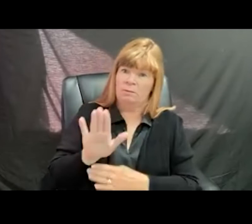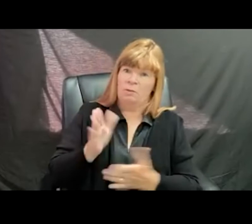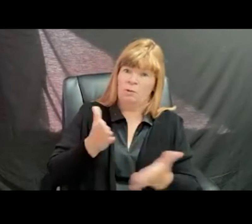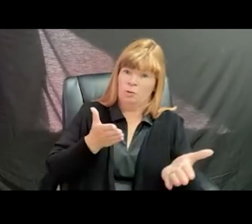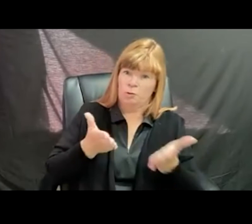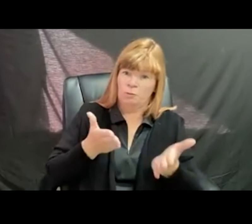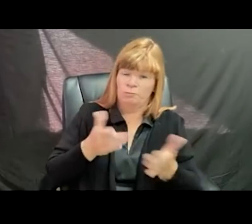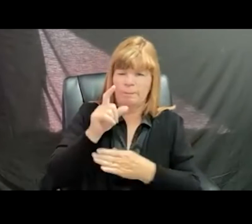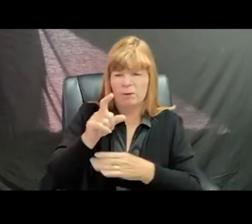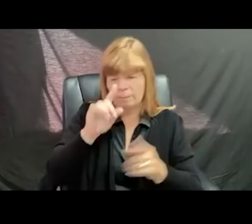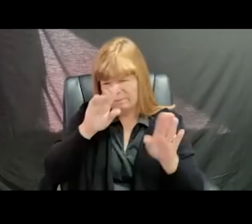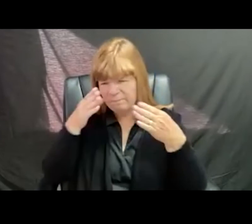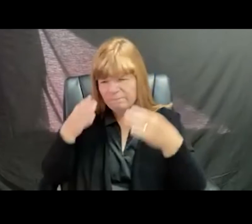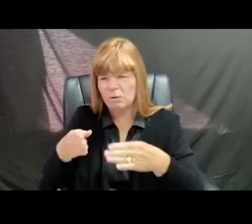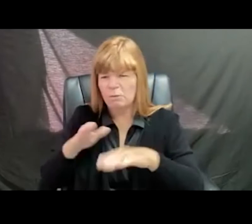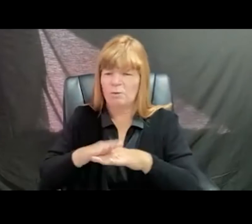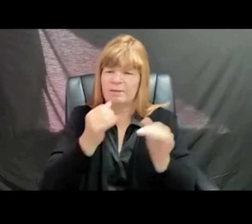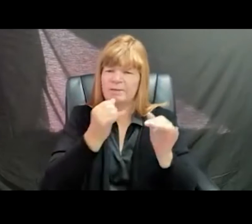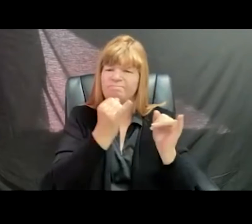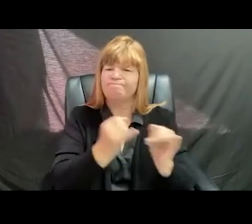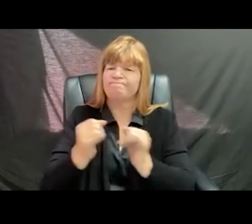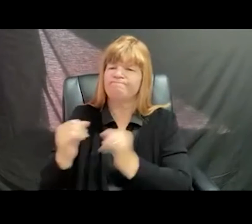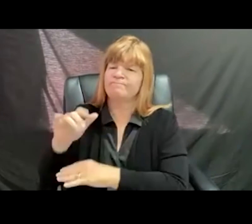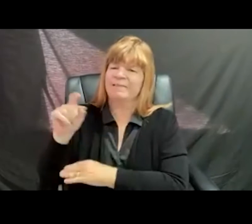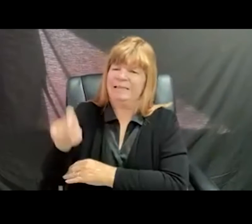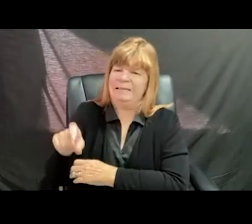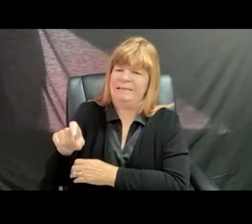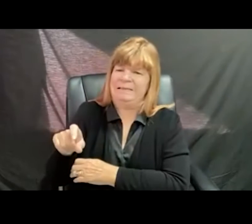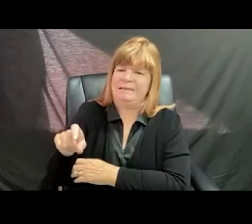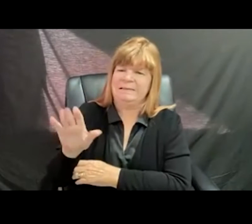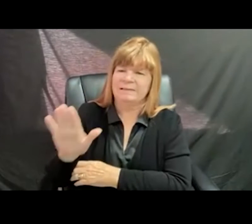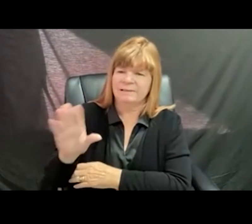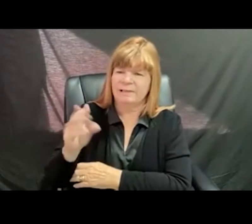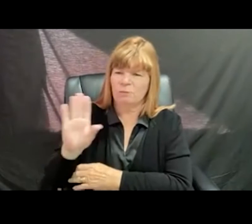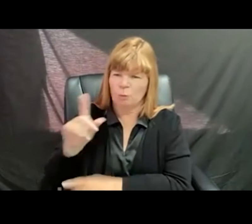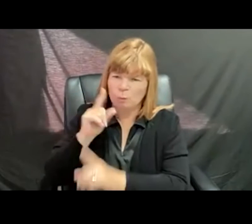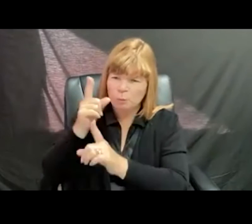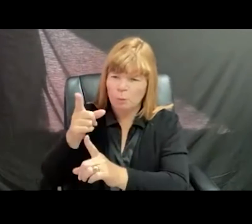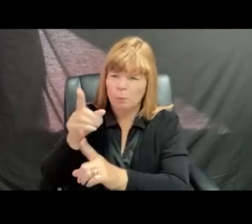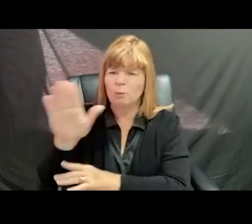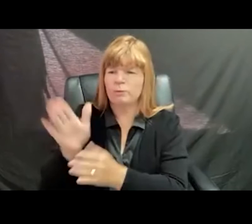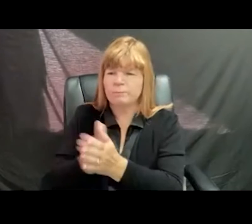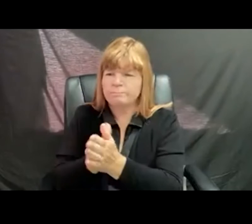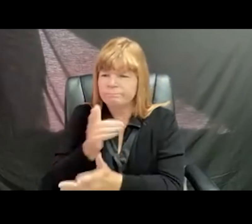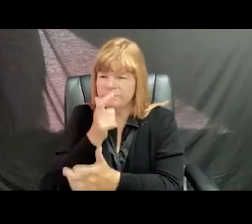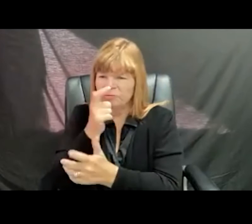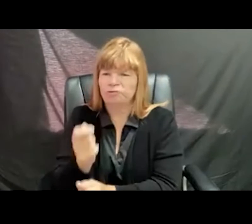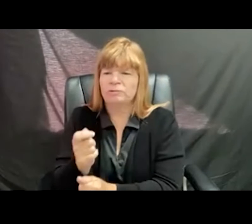individual's needs and the individual's goals and interests and obviously that changes over time